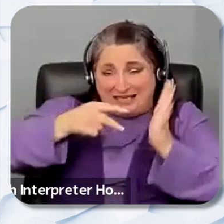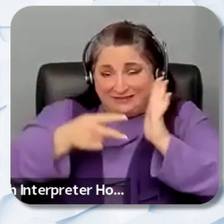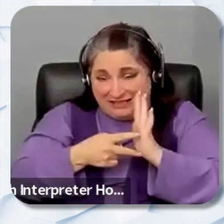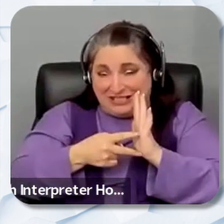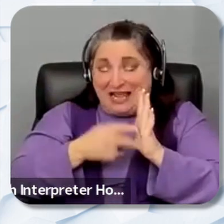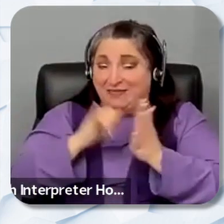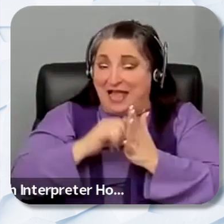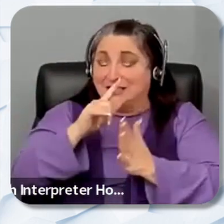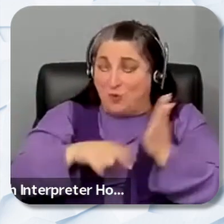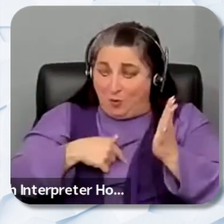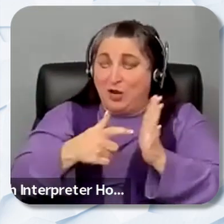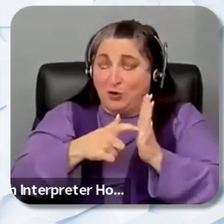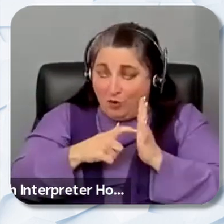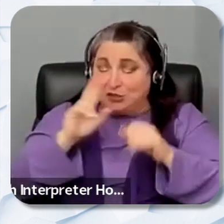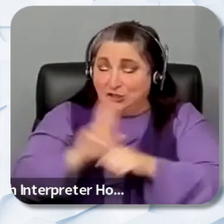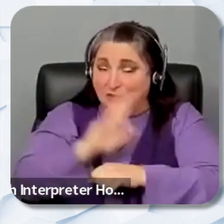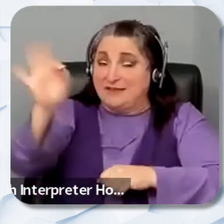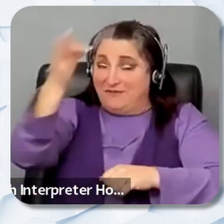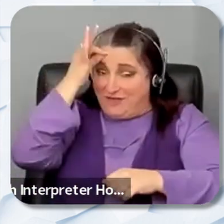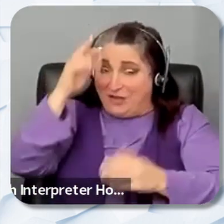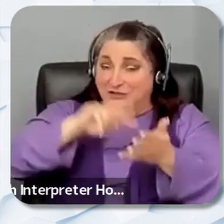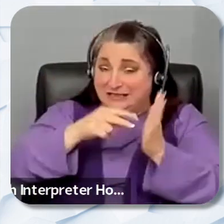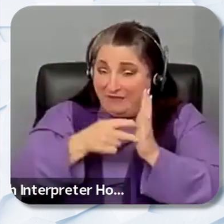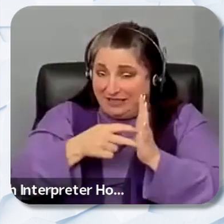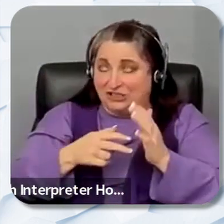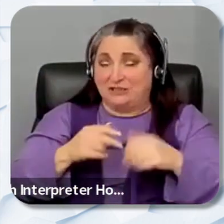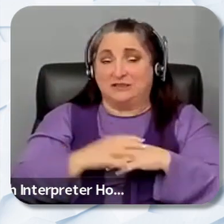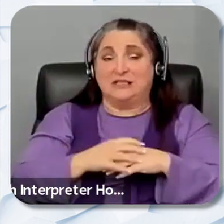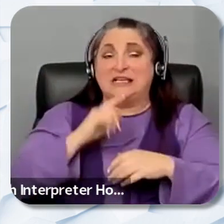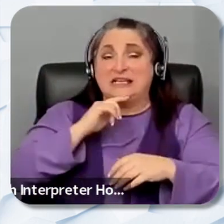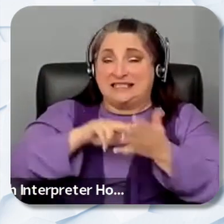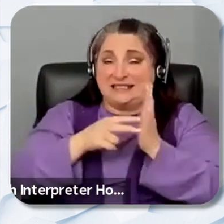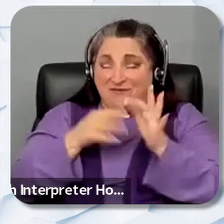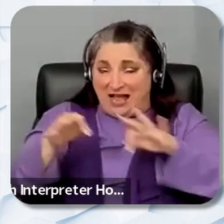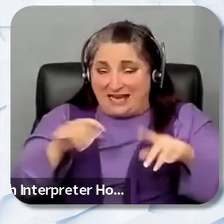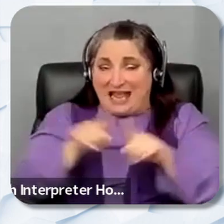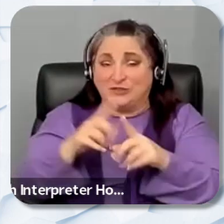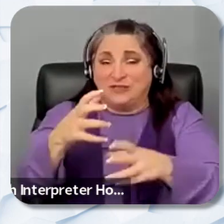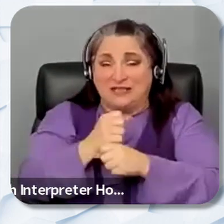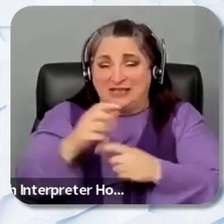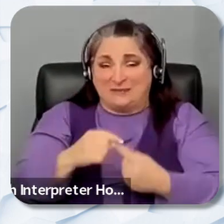we're required to use, it is defined as receiving special education and related services in